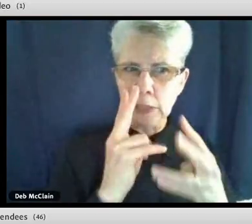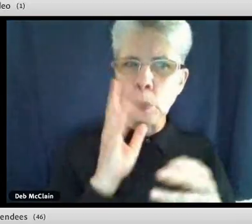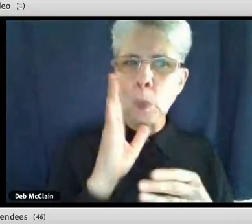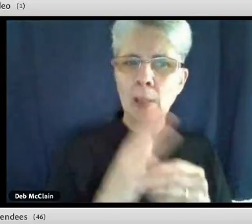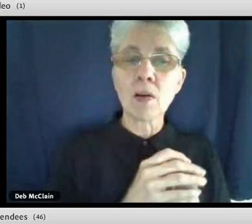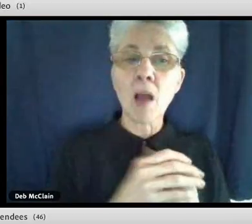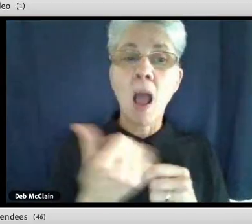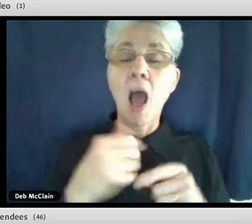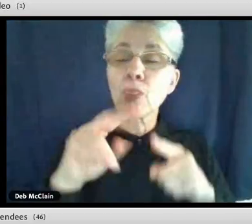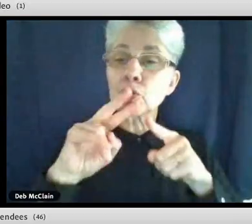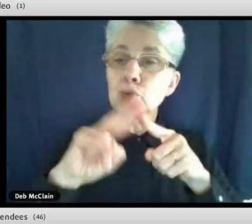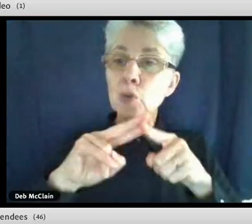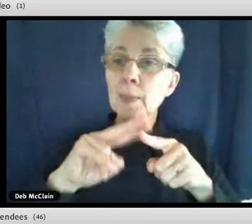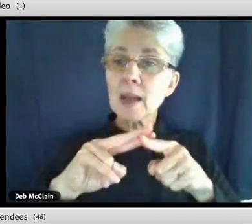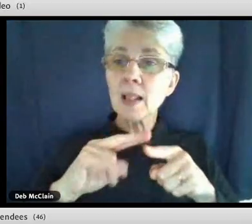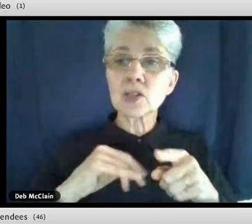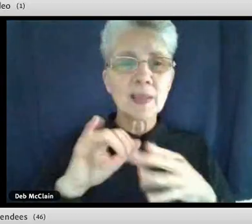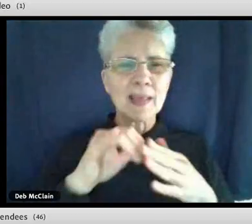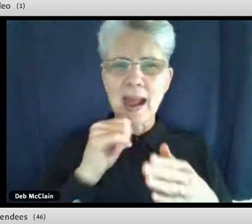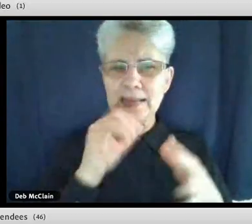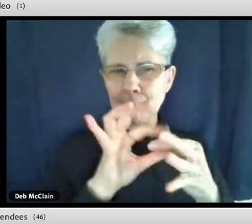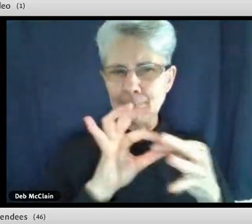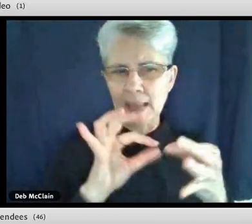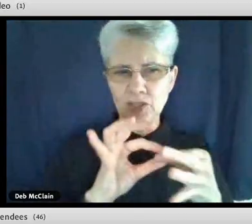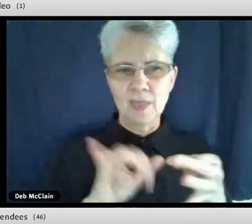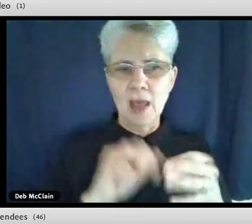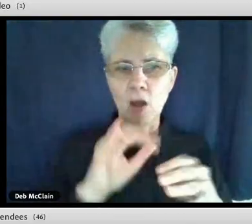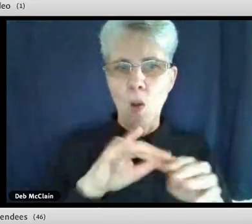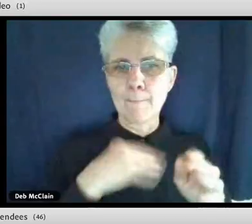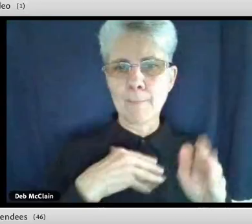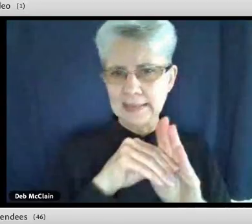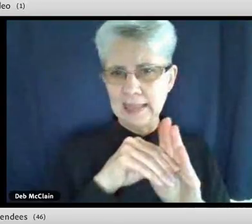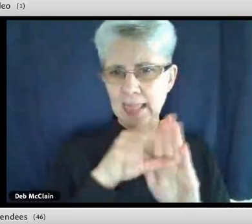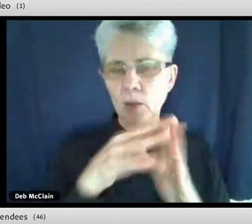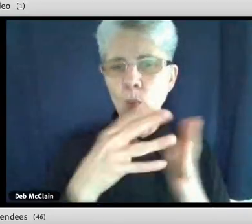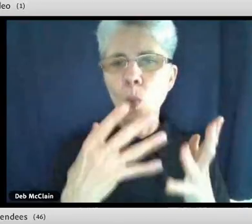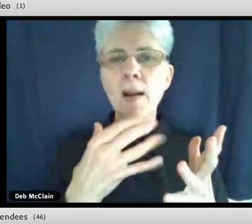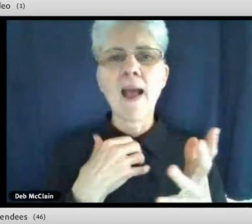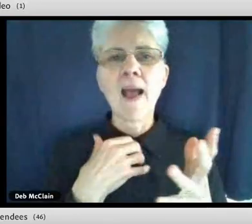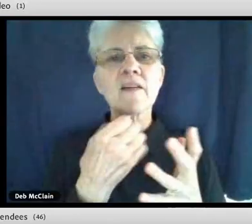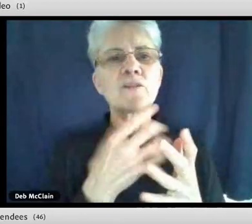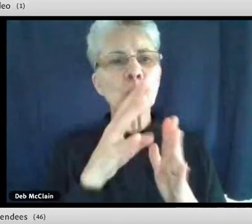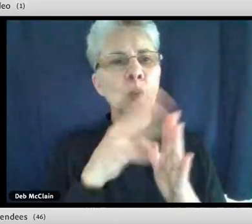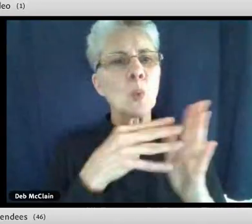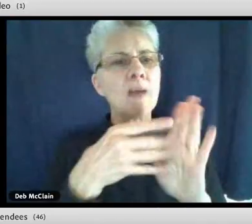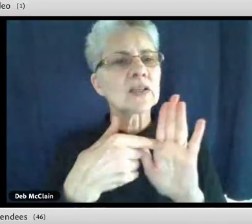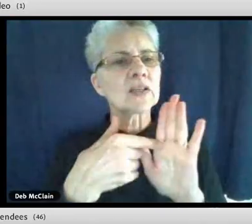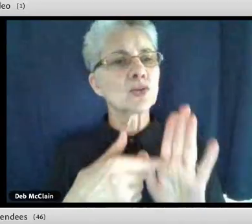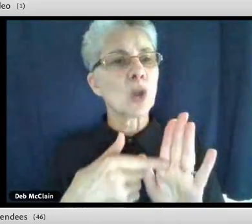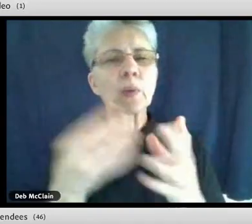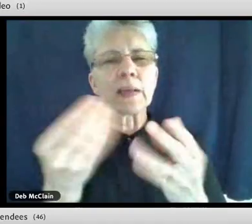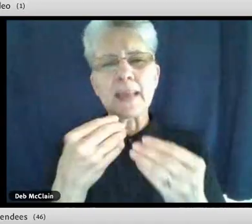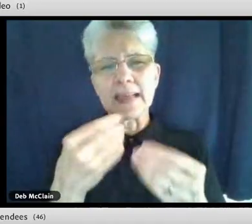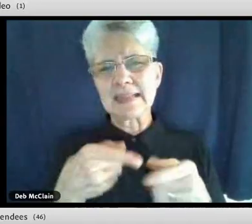Some other terminology that I didn't mention that are on my slide, I've got a couple graphics for, so give me just a second.